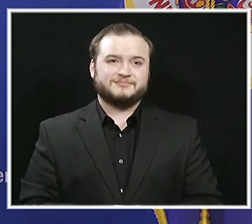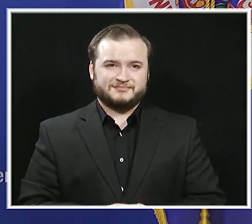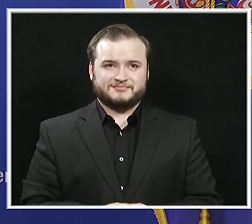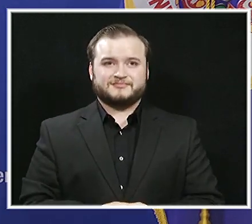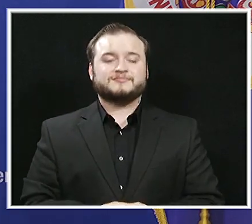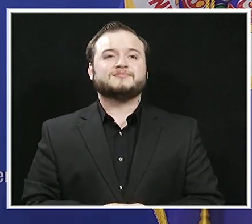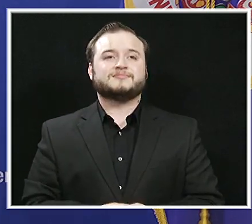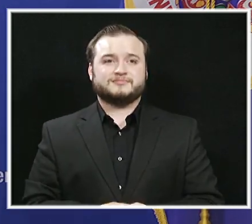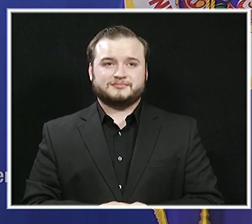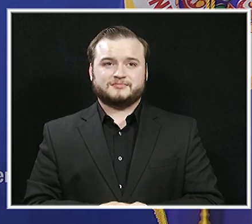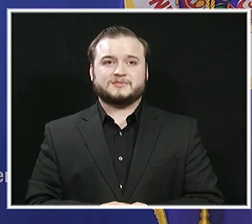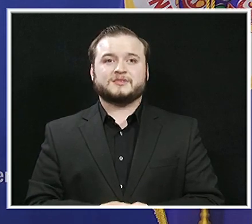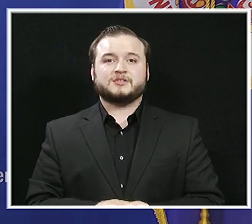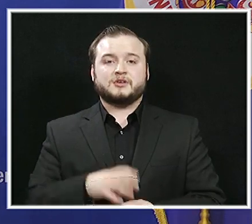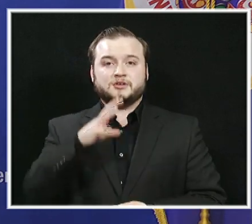yesterday, bringing our total to 343.